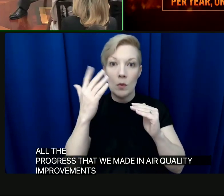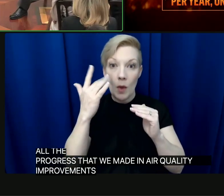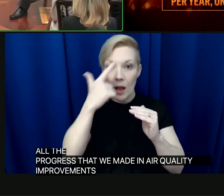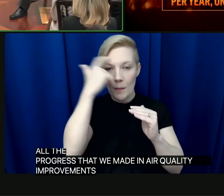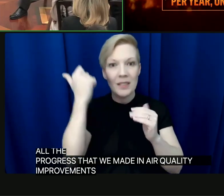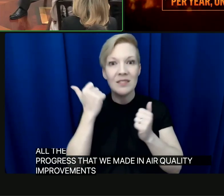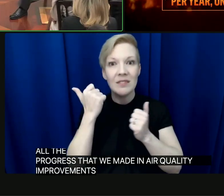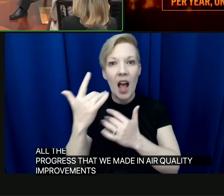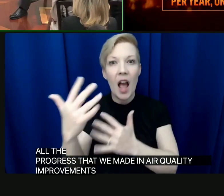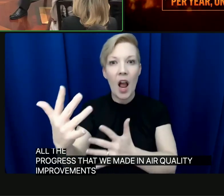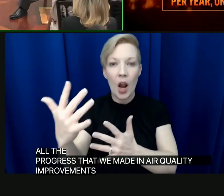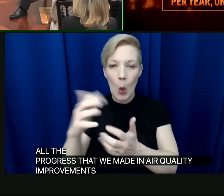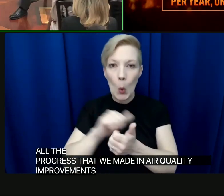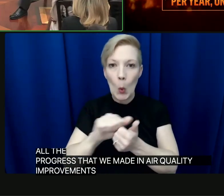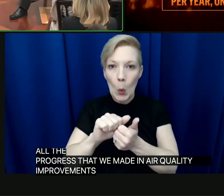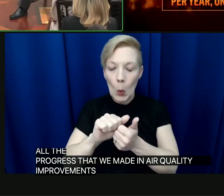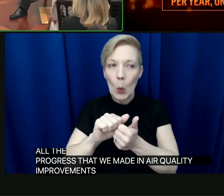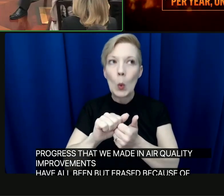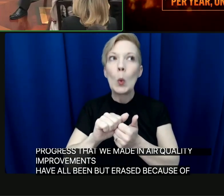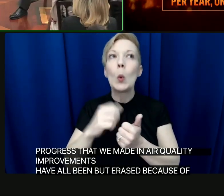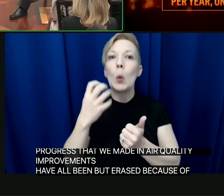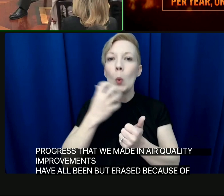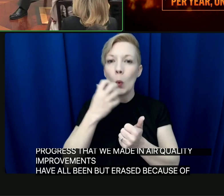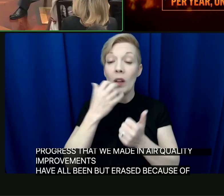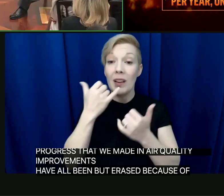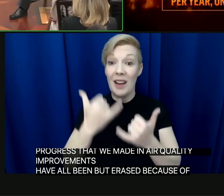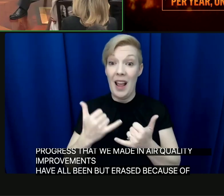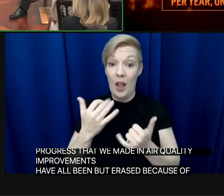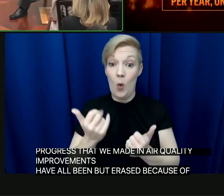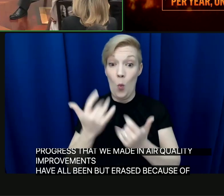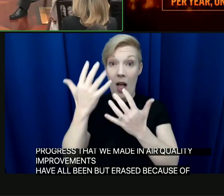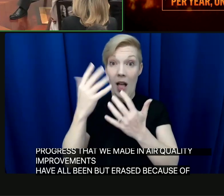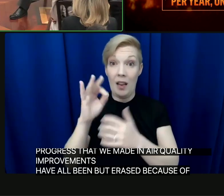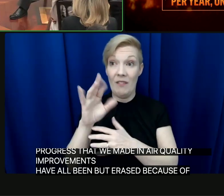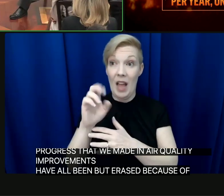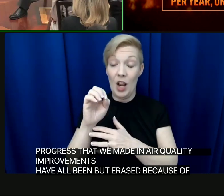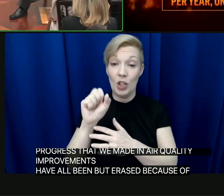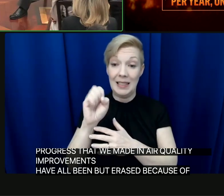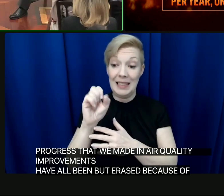And since 1970, wildfire season is now about 105 days longer.